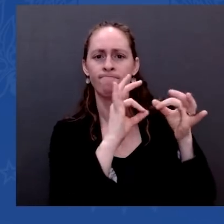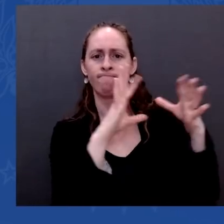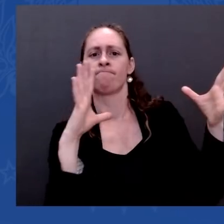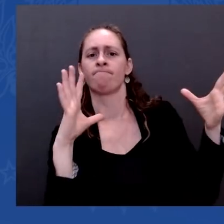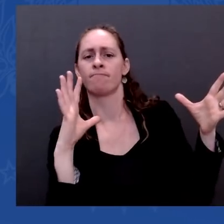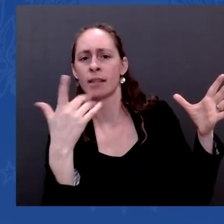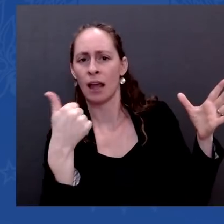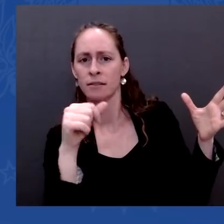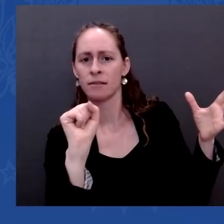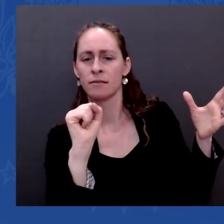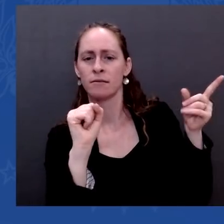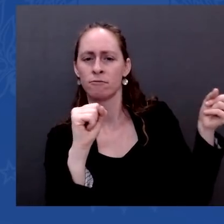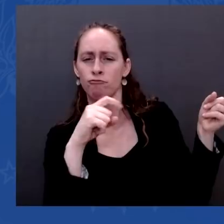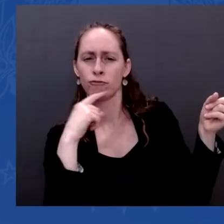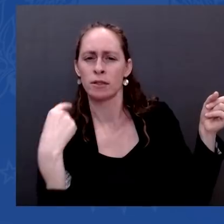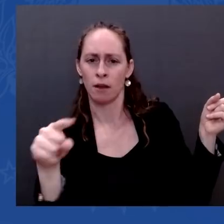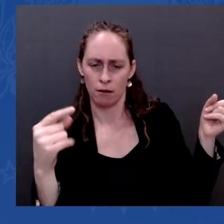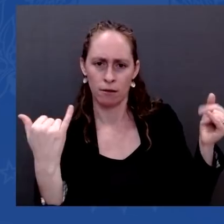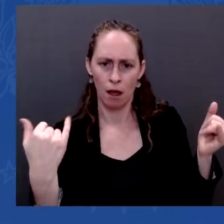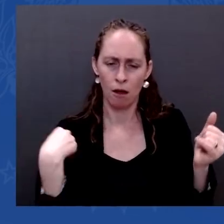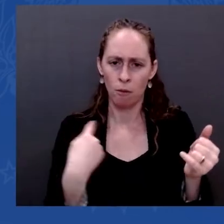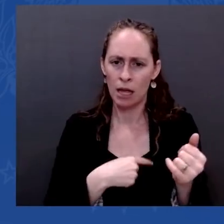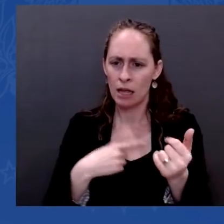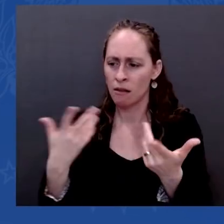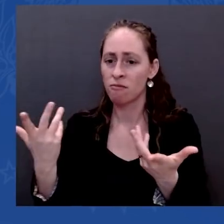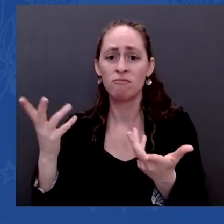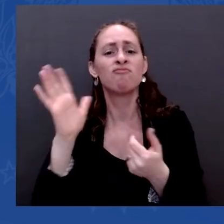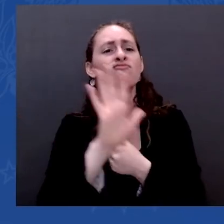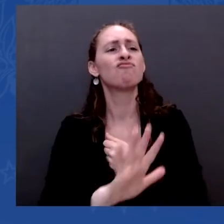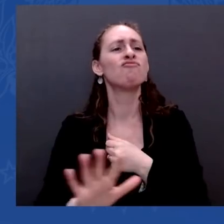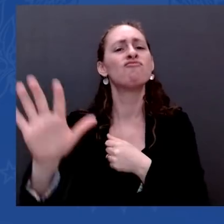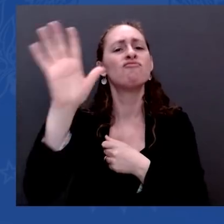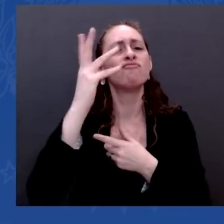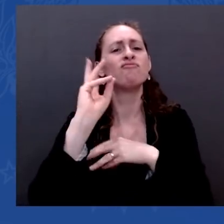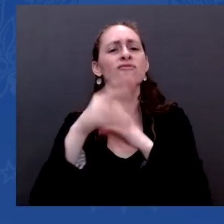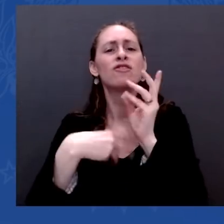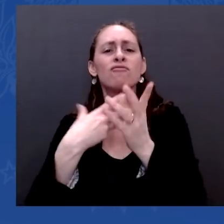We think we could make up a significant portion of it that would be lost.